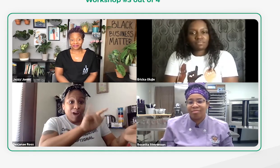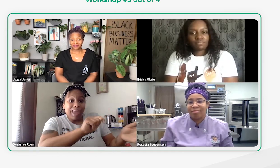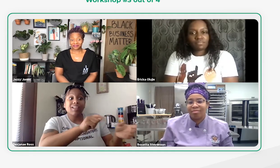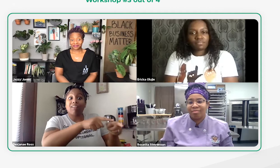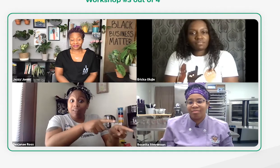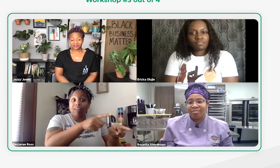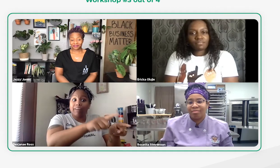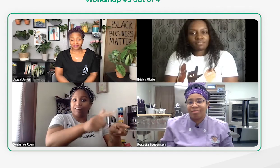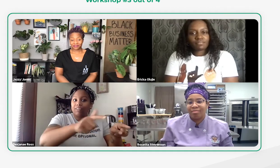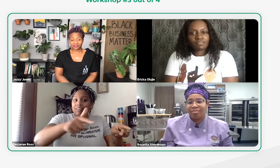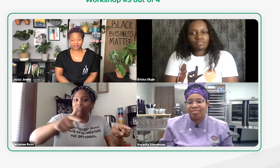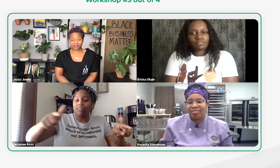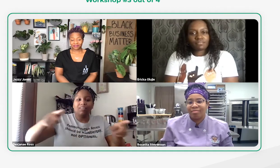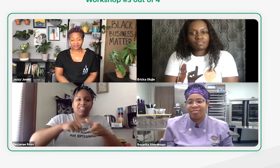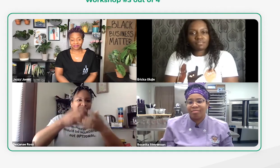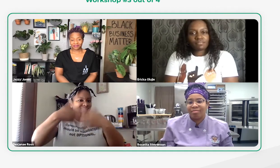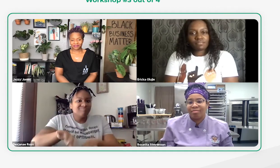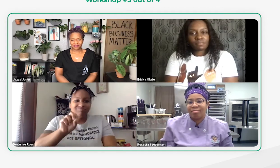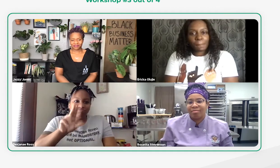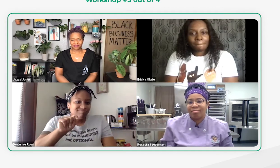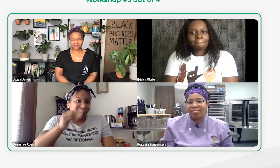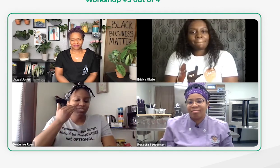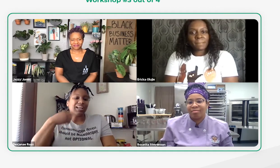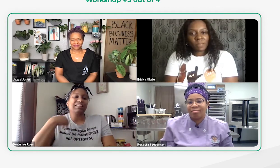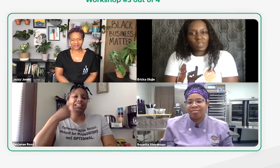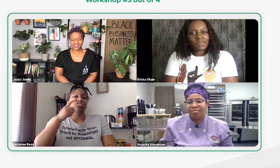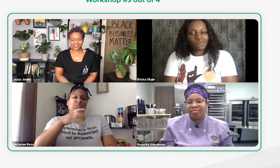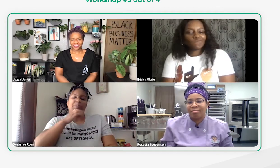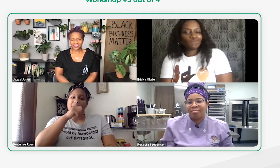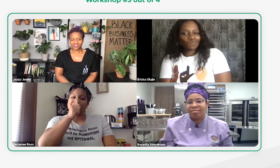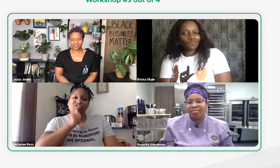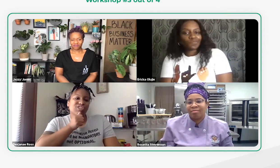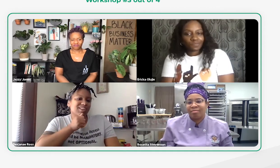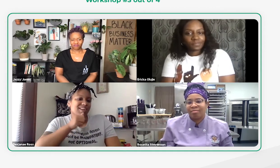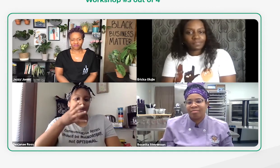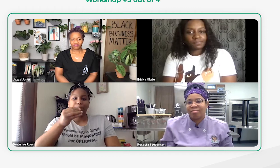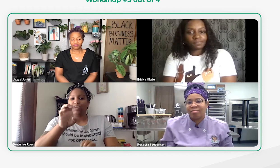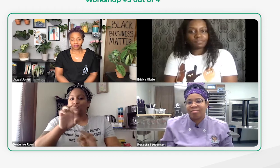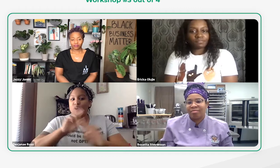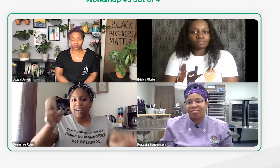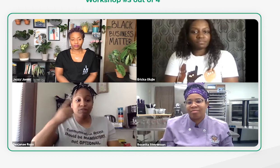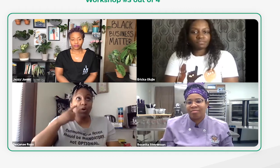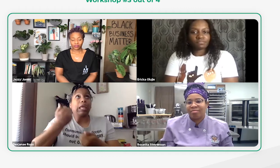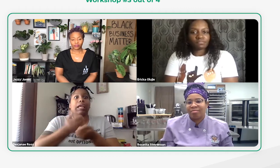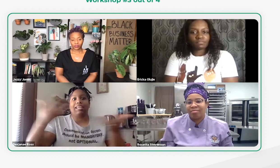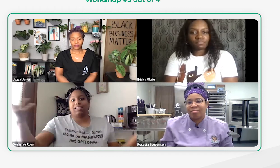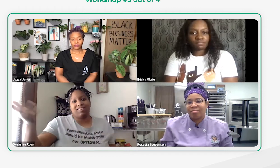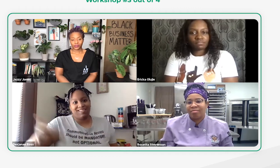to say this might work you should try. Try and it works out. Again, do things and be patient.